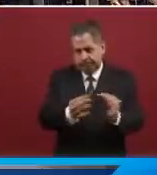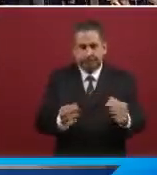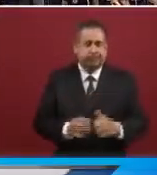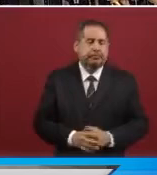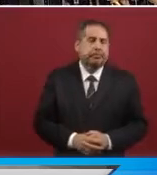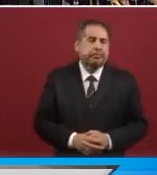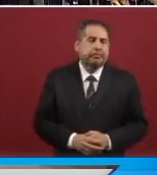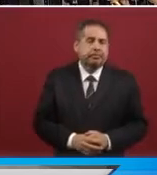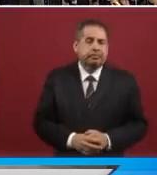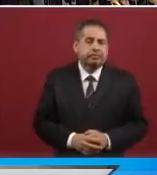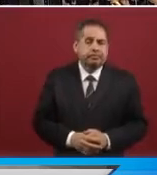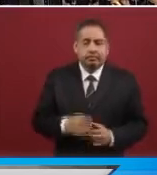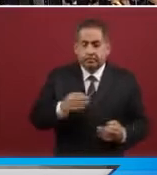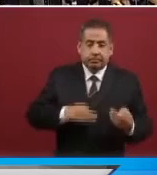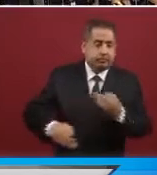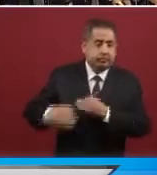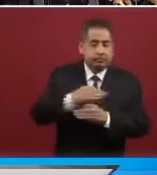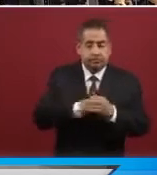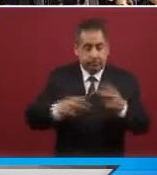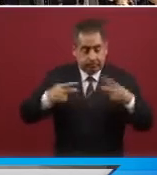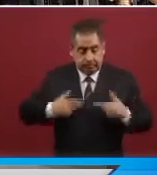5. Reflection of the President Andres Manuel Lopez Obrador